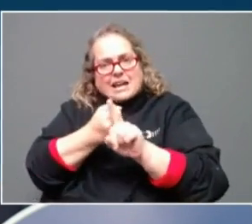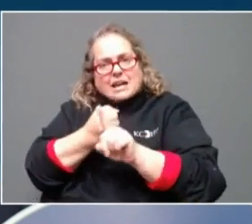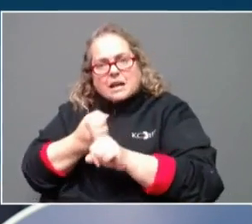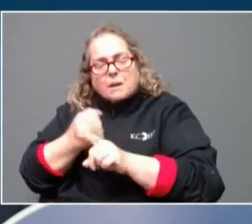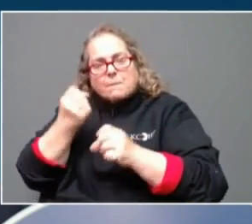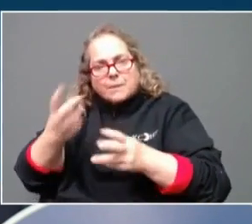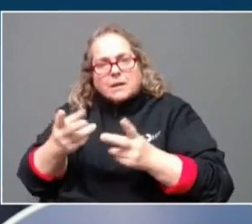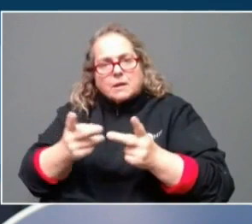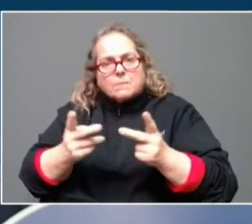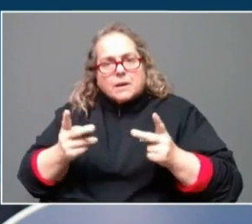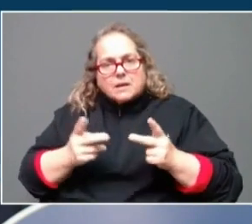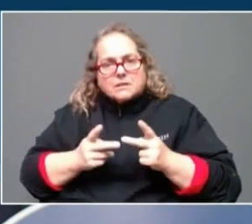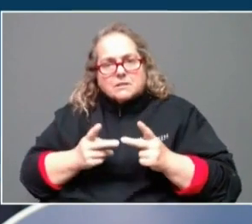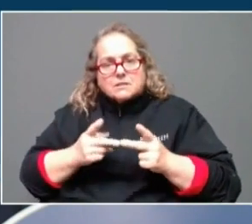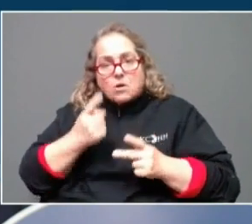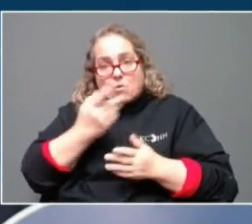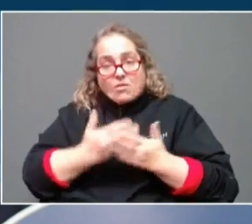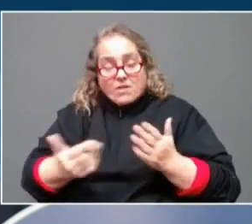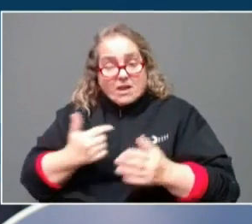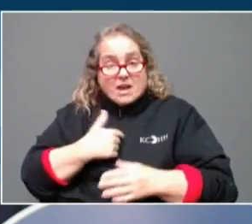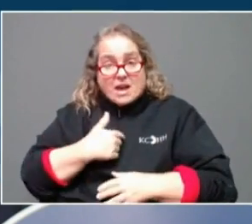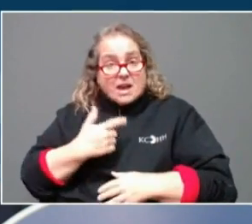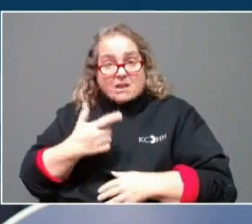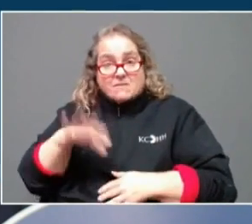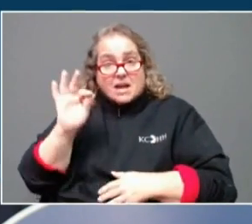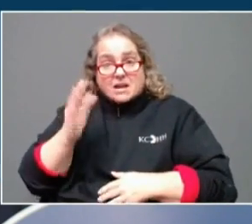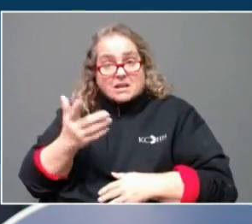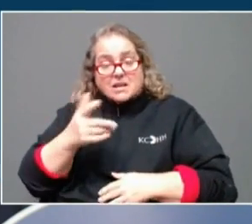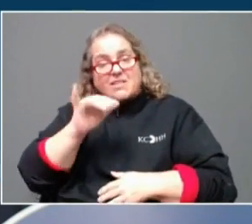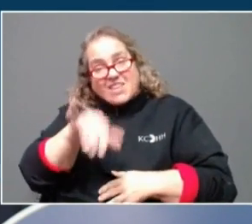thing I would observe here is this is entirely the virus and businesses and